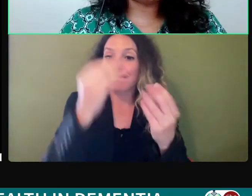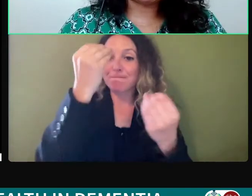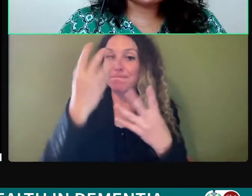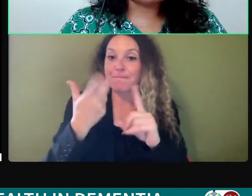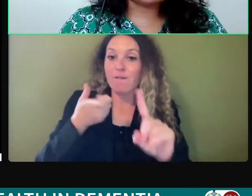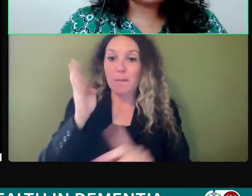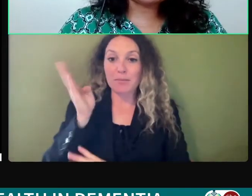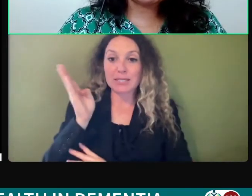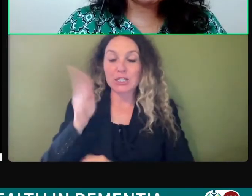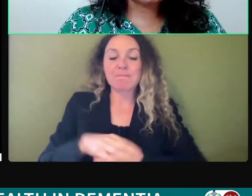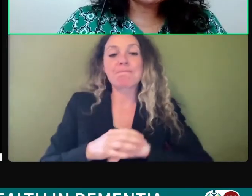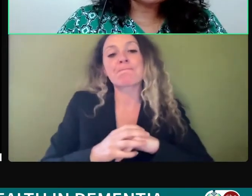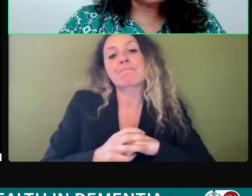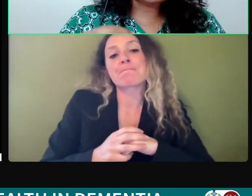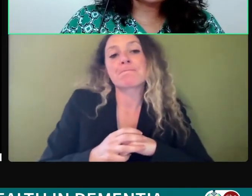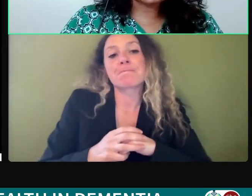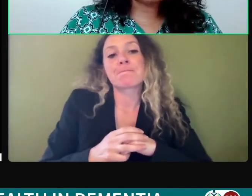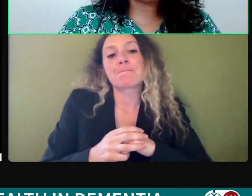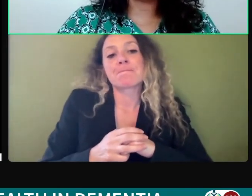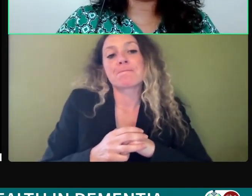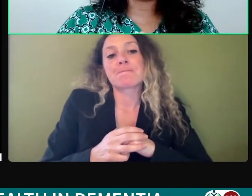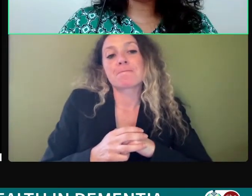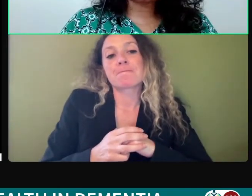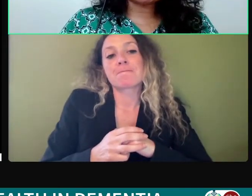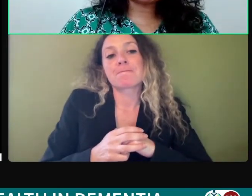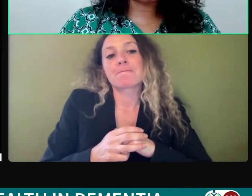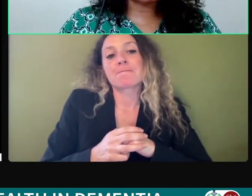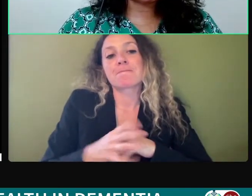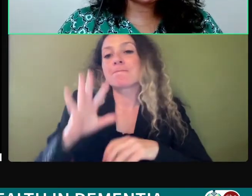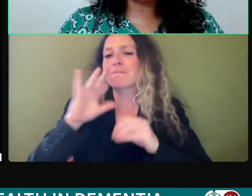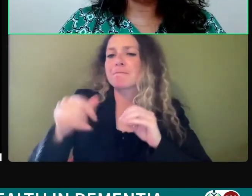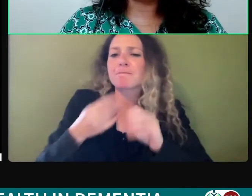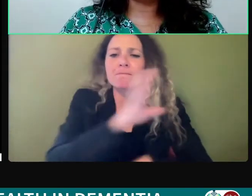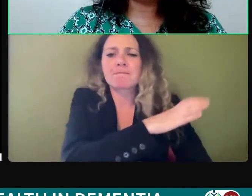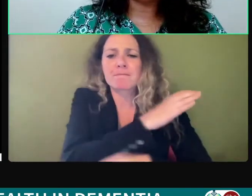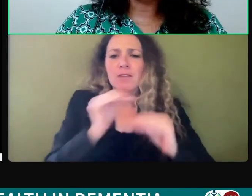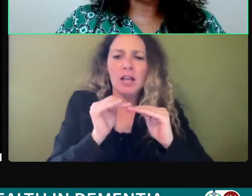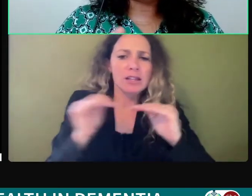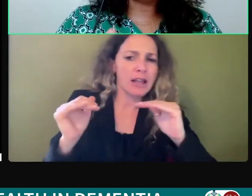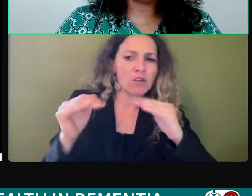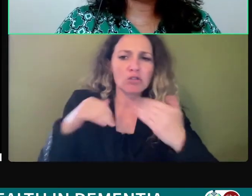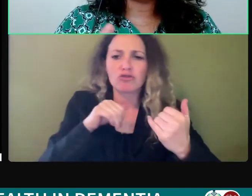helpful to think of things in terms of Clinician level strategies we can use to help those with